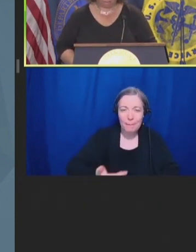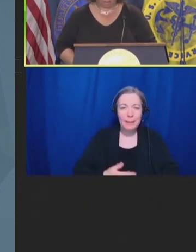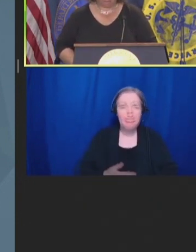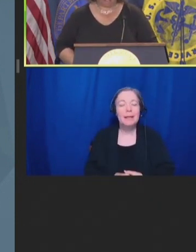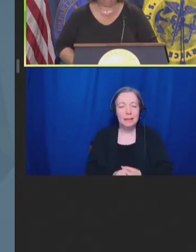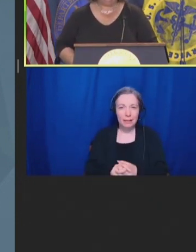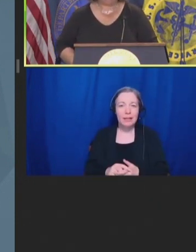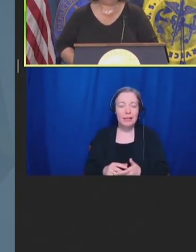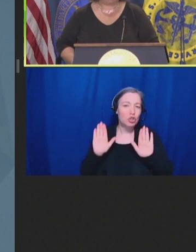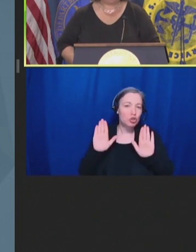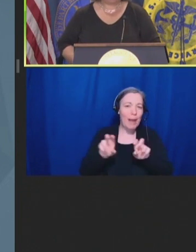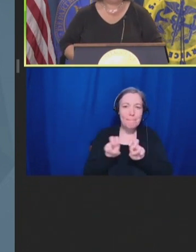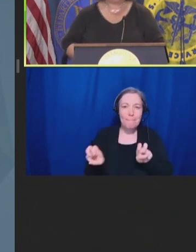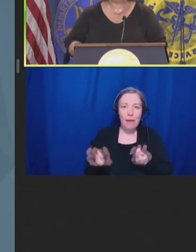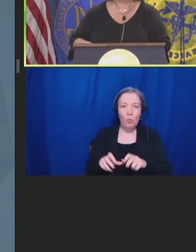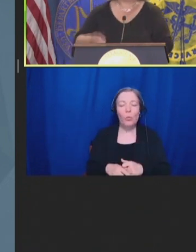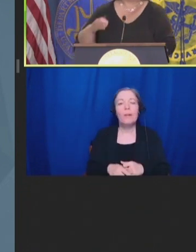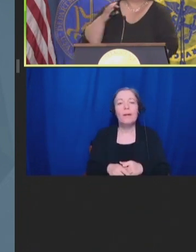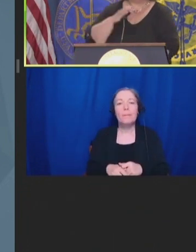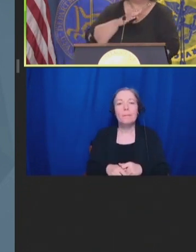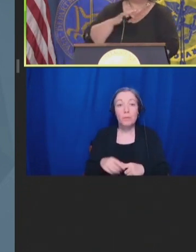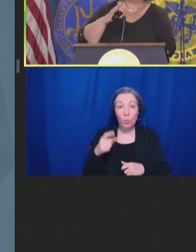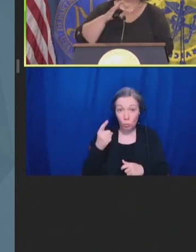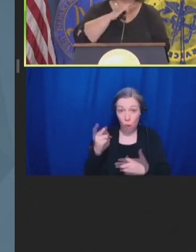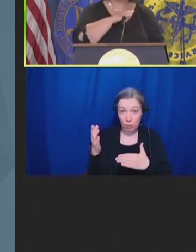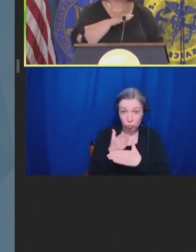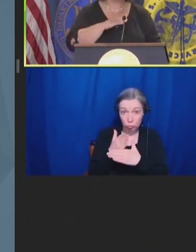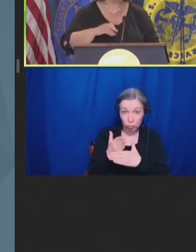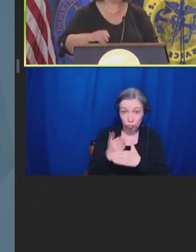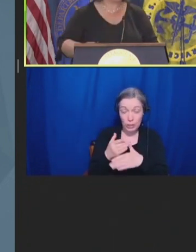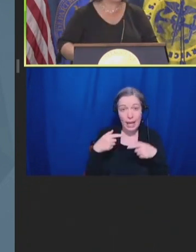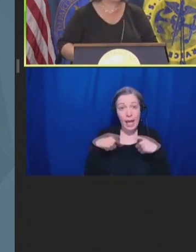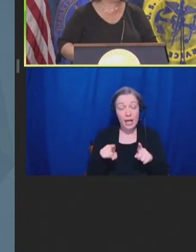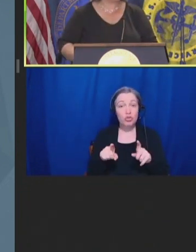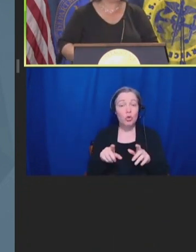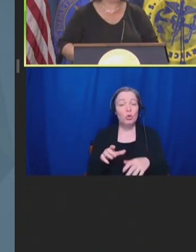One thing I did want to share is, I think, as you kind of go through our presentations, you'll hear